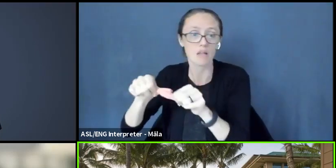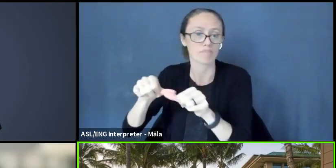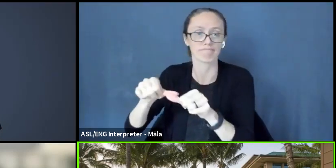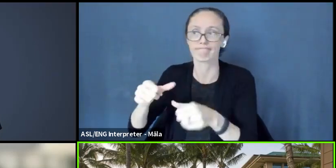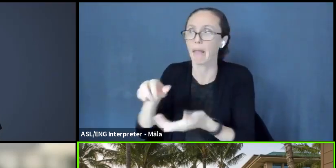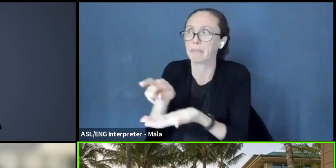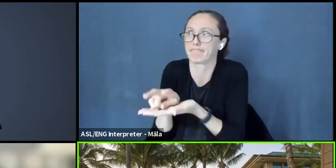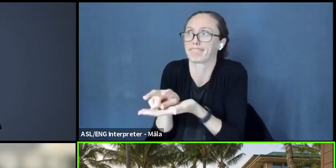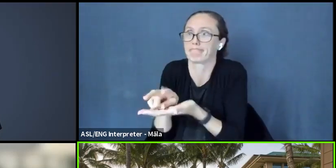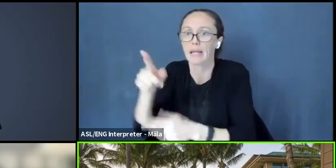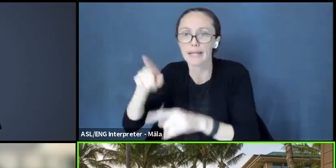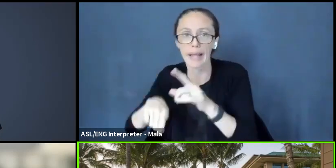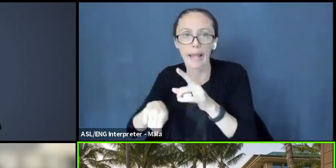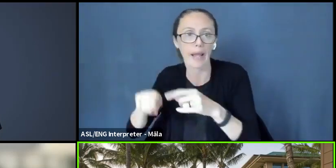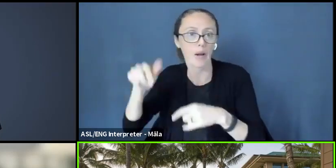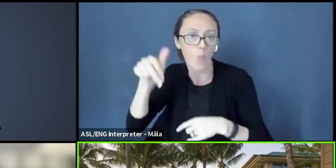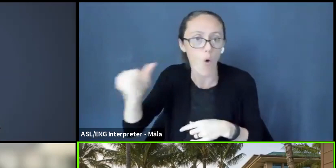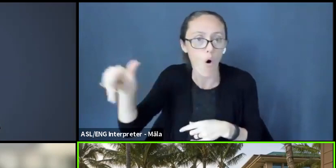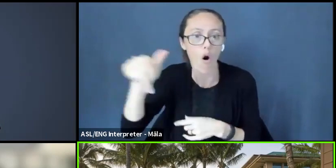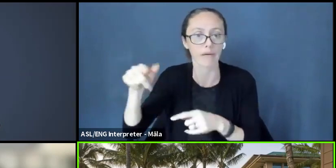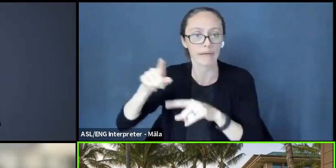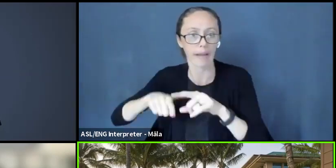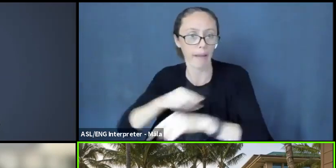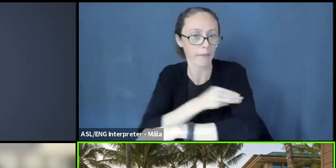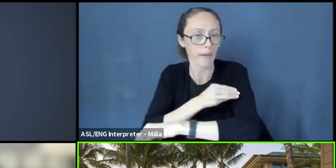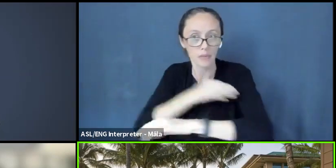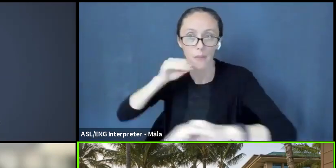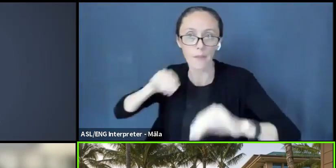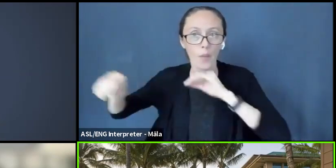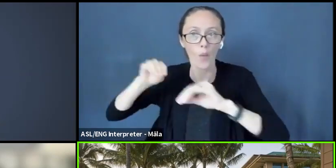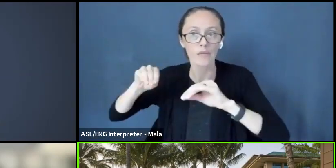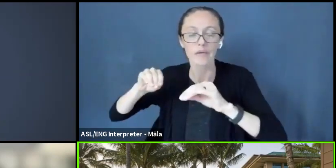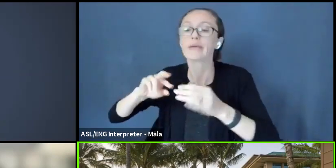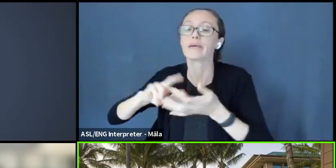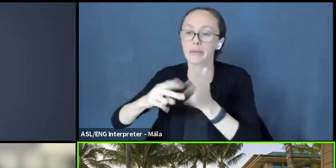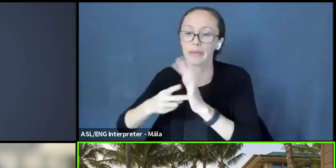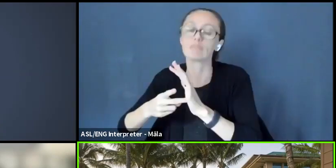use their muscles, then the much more likely is they're going to need rehabilitation.